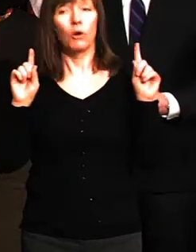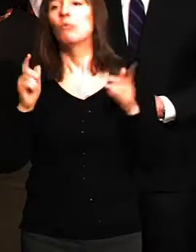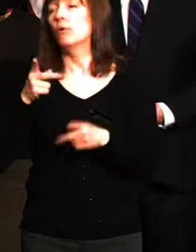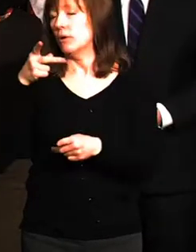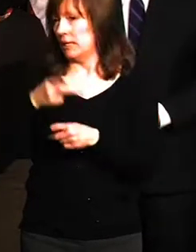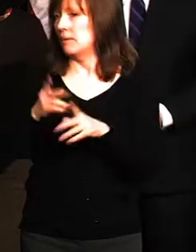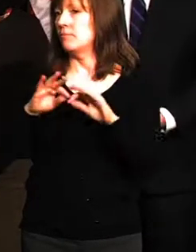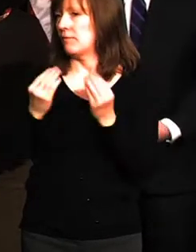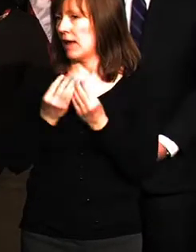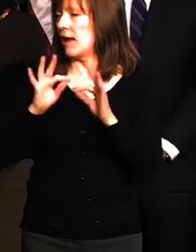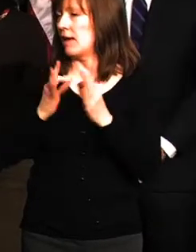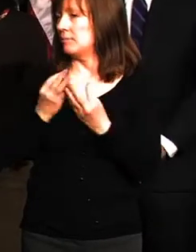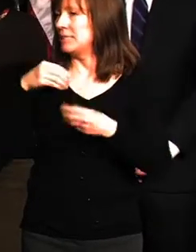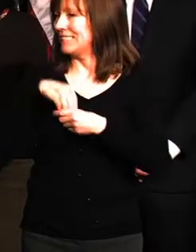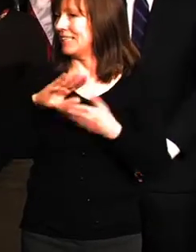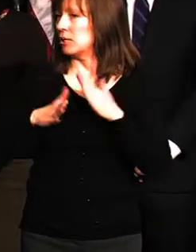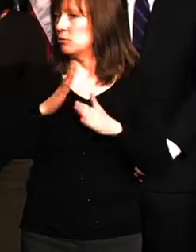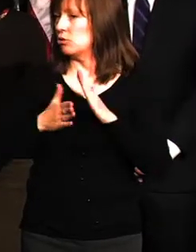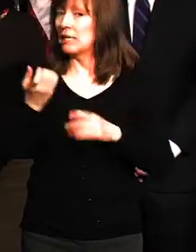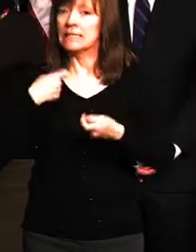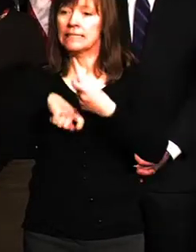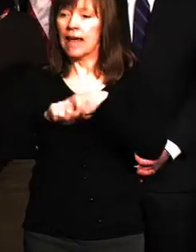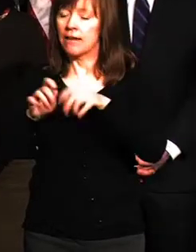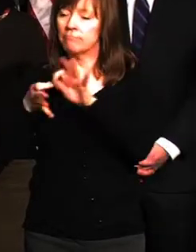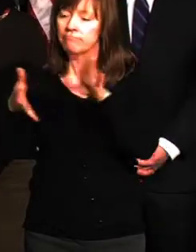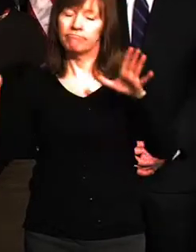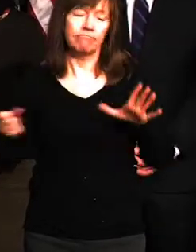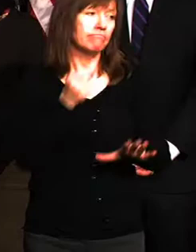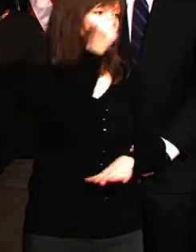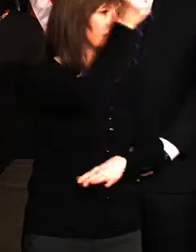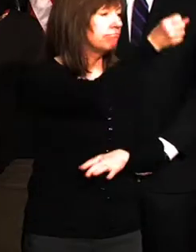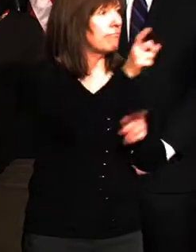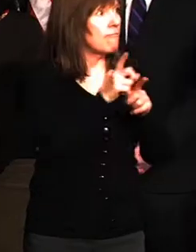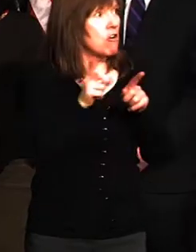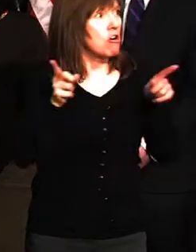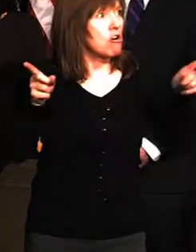in their communities rather than placing them in a motel far from their supports and their